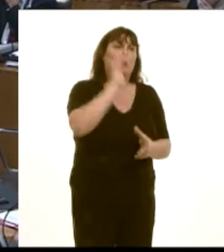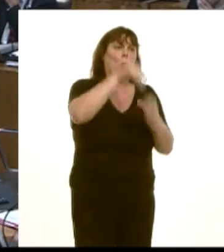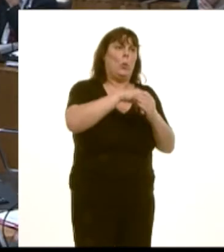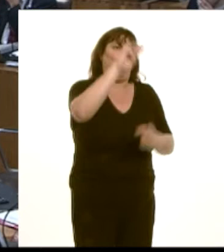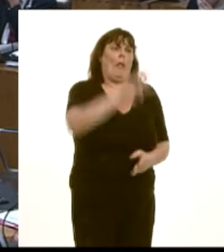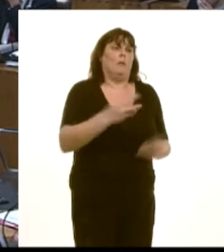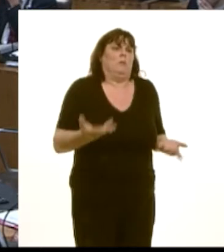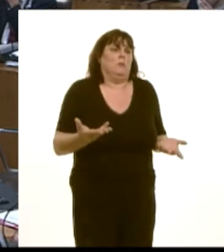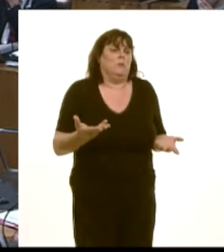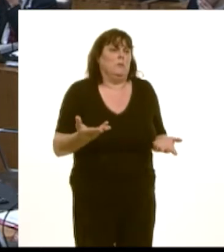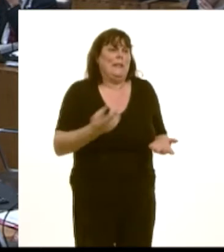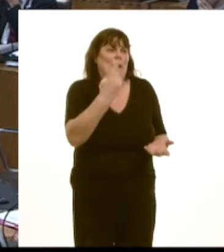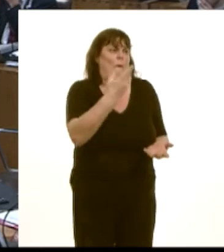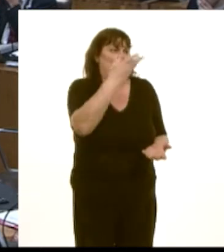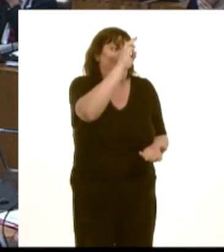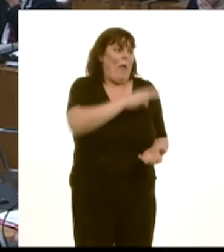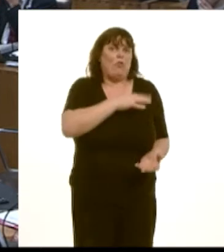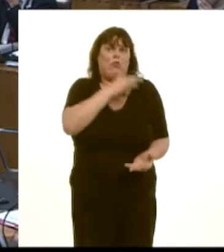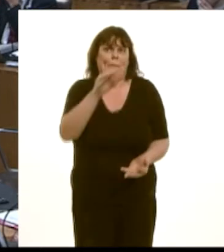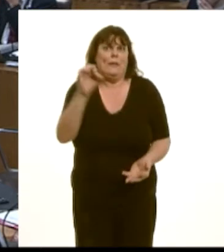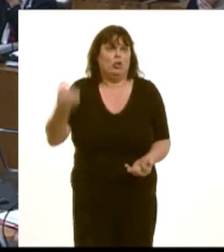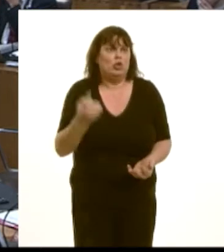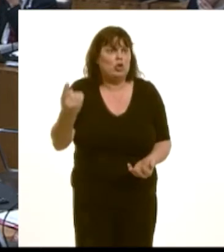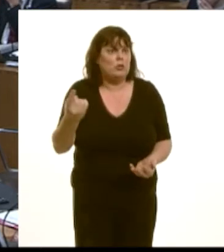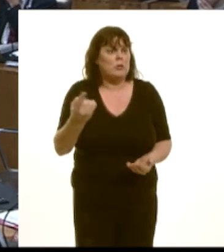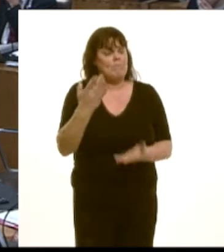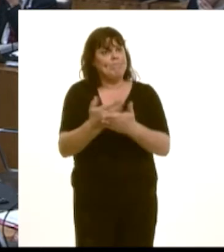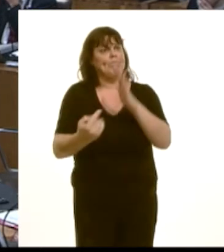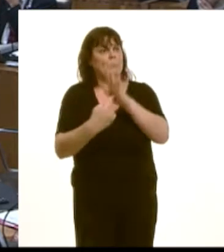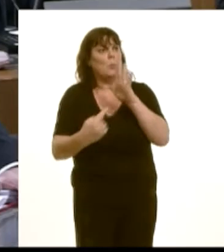ever, in fact, but particularly now. It is absolutely crucial that there is somebody